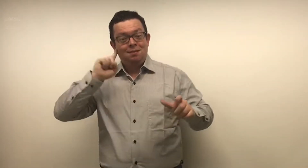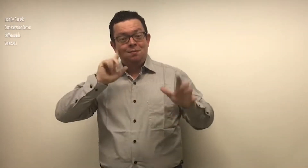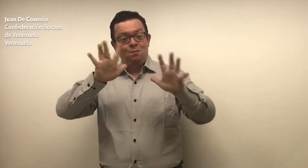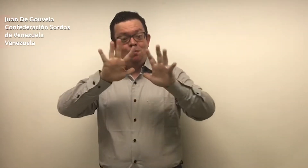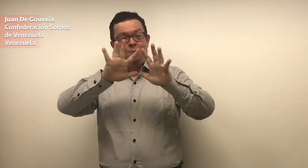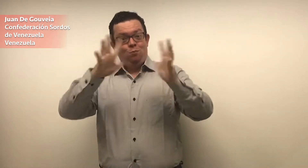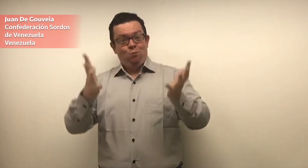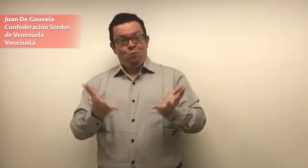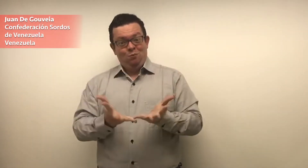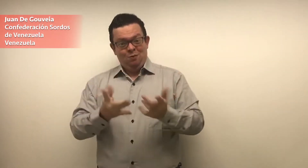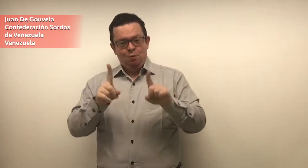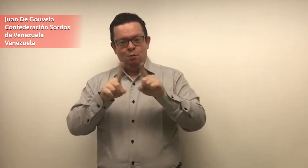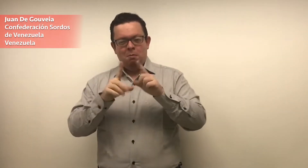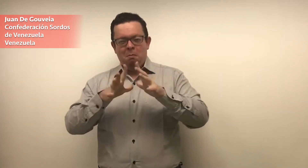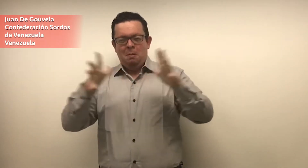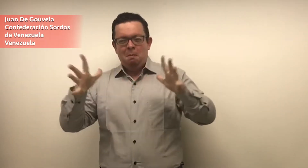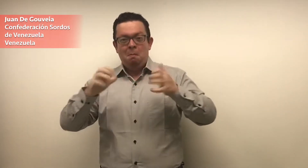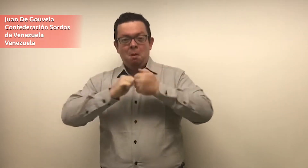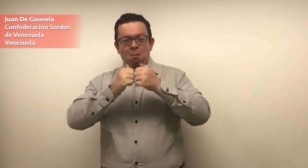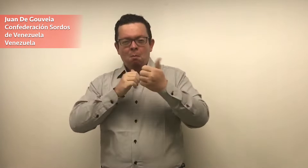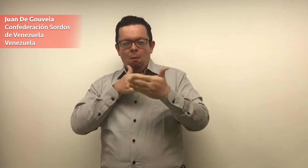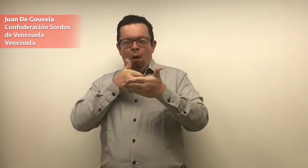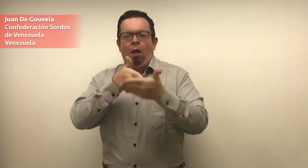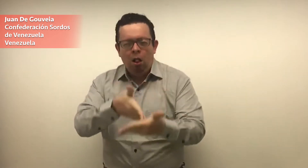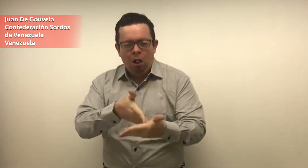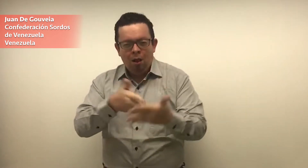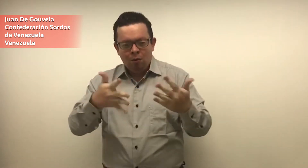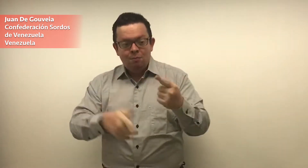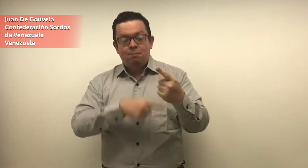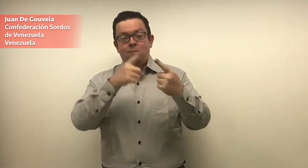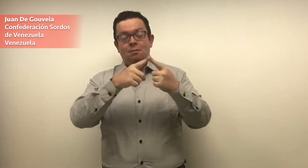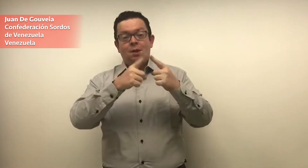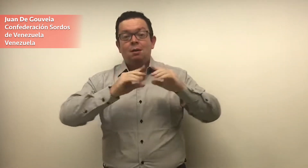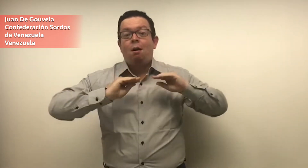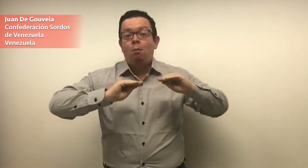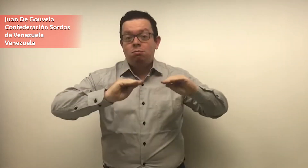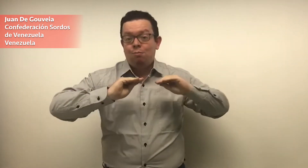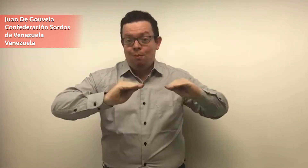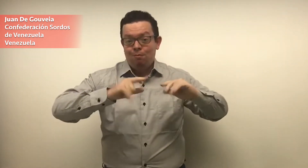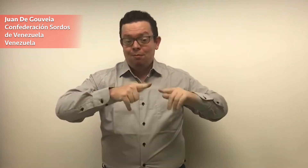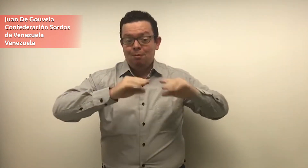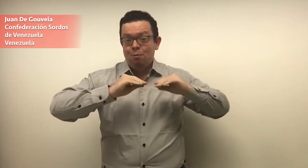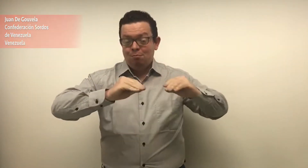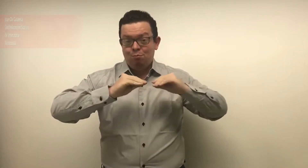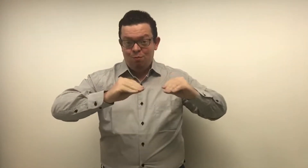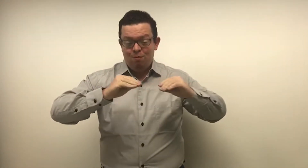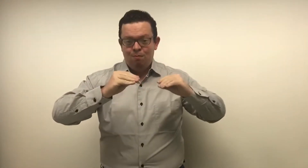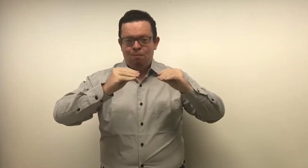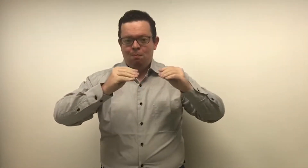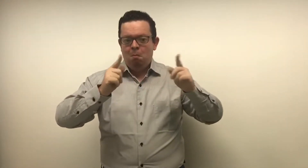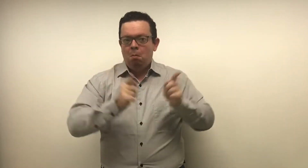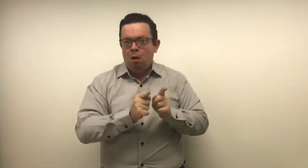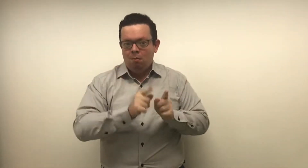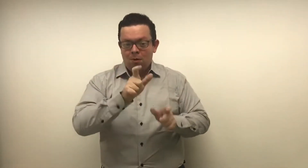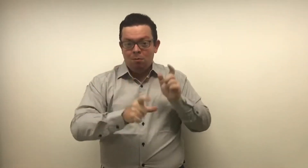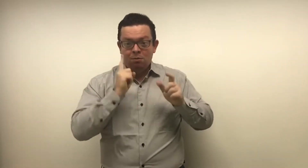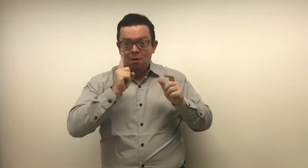Deaf people around the world face major obstacles. One obstacle is education: there is a small number of